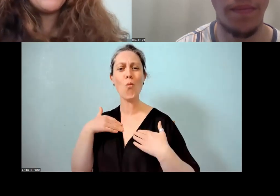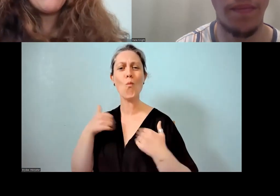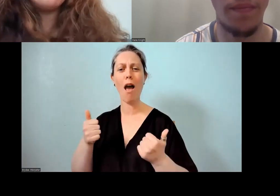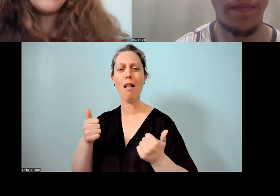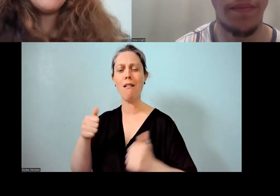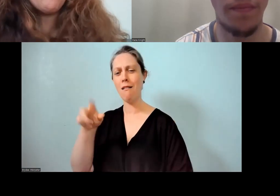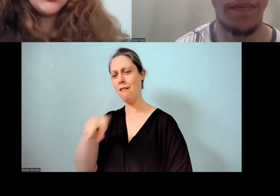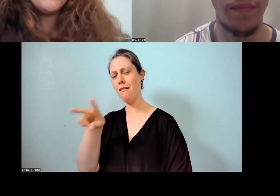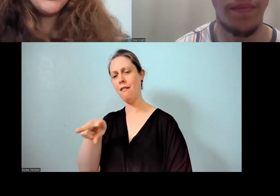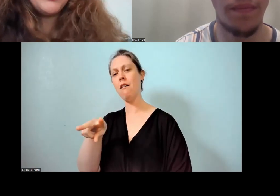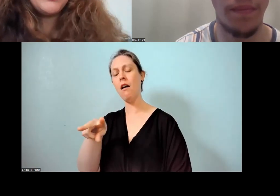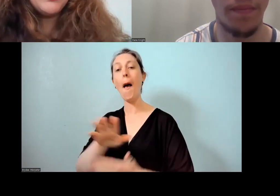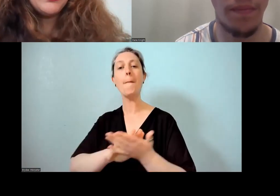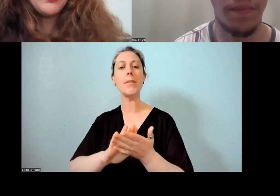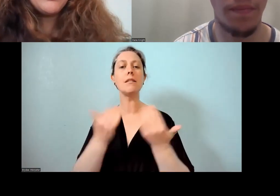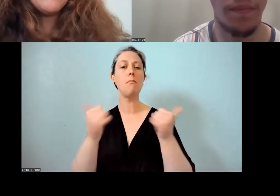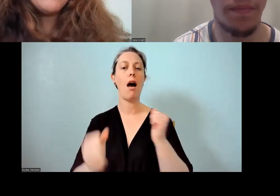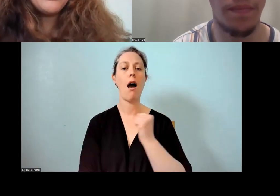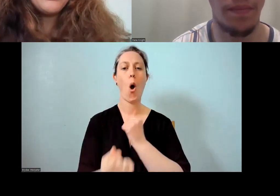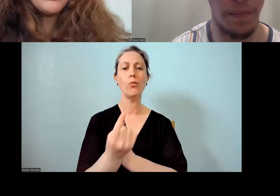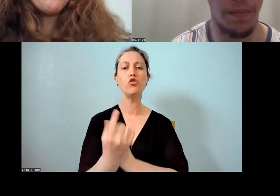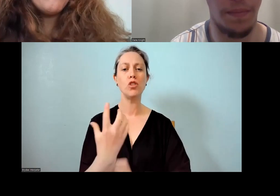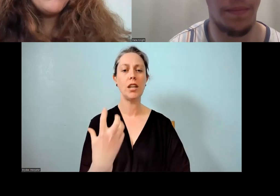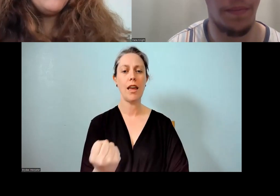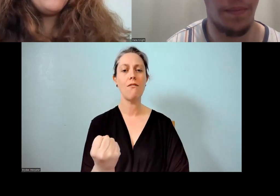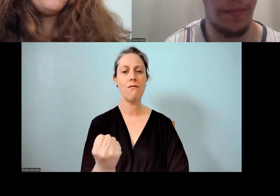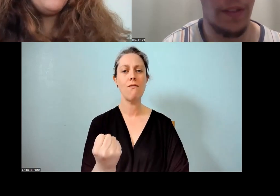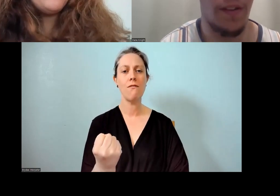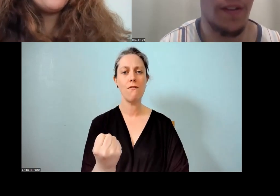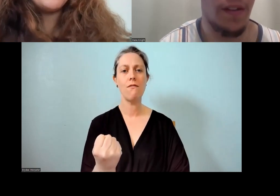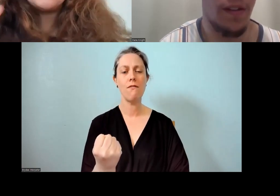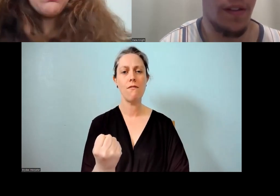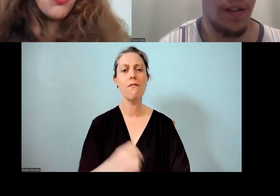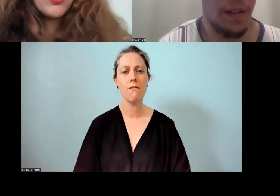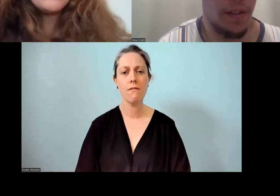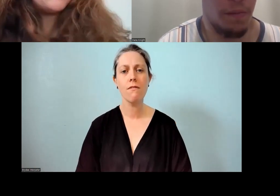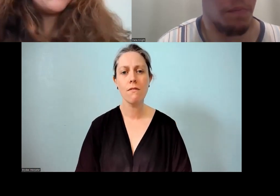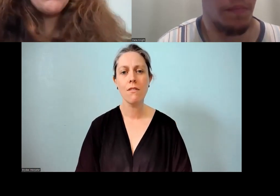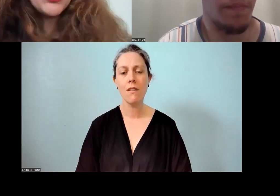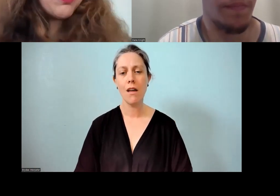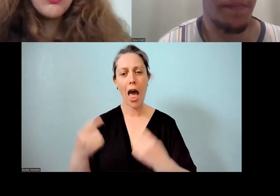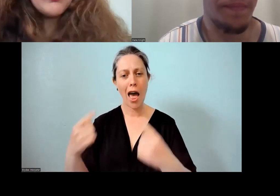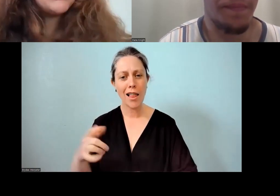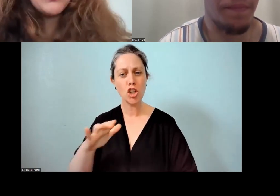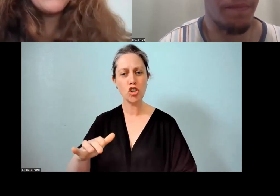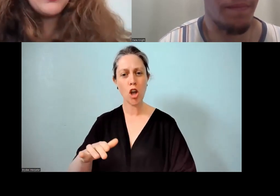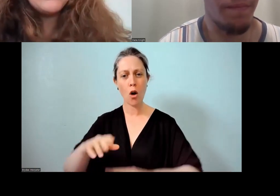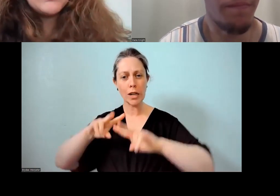to have that opportunity and you, you know, to explore and to push the boundaries with our kids.